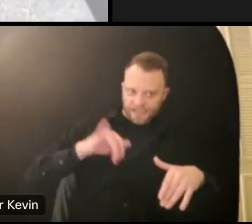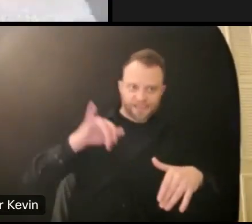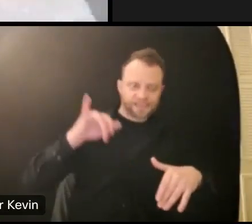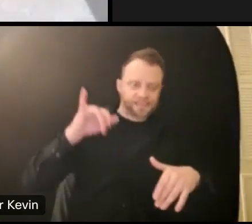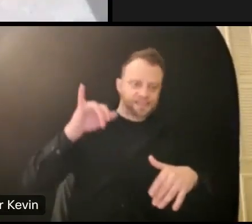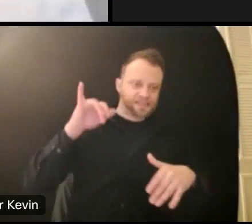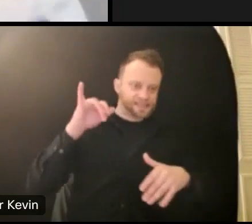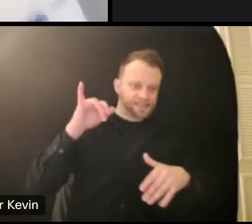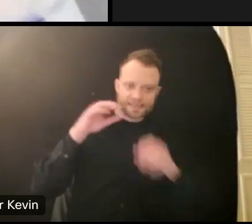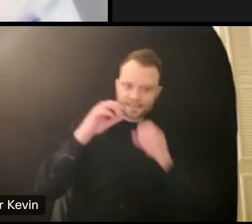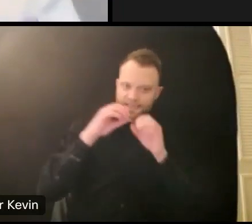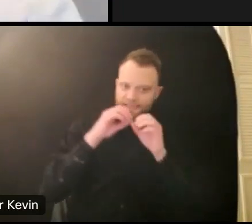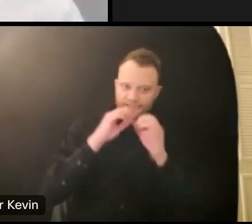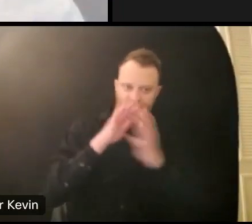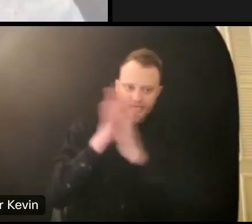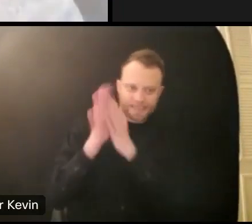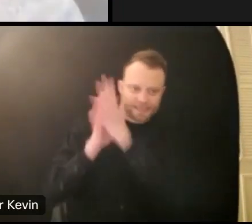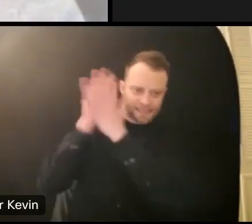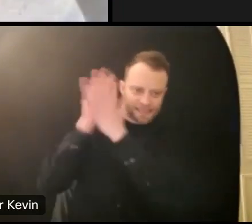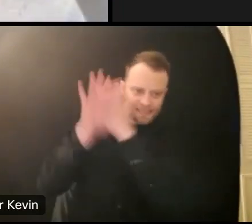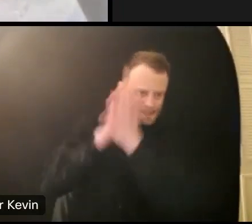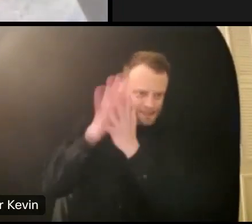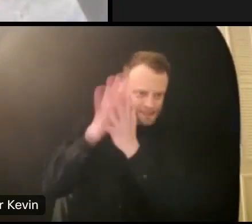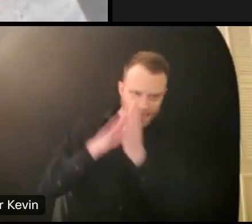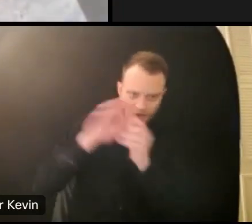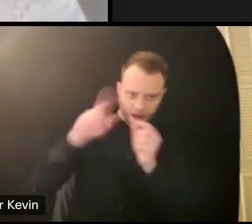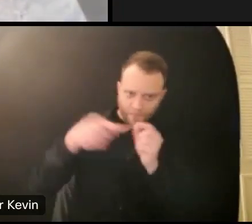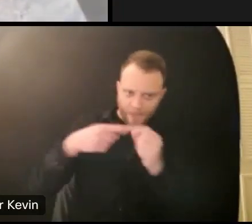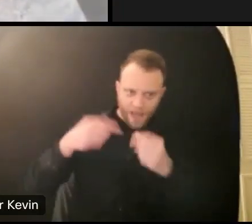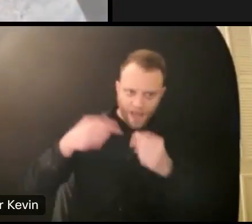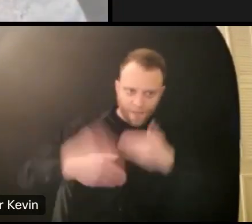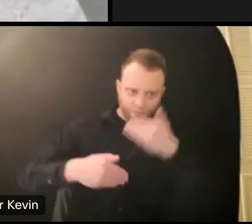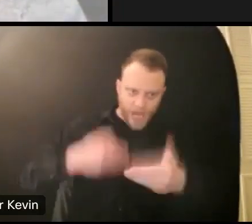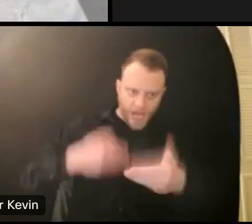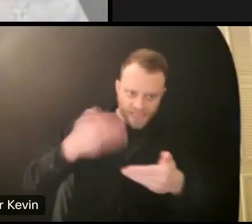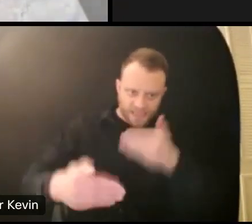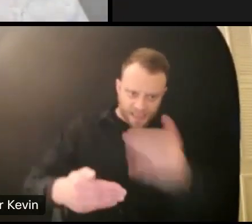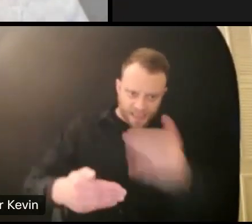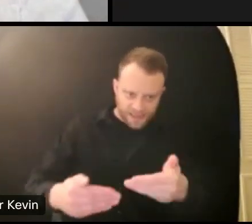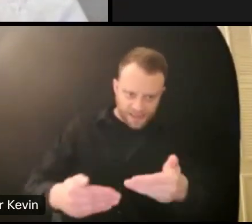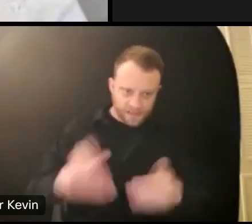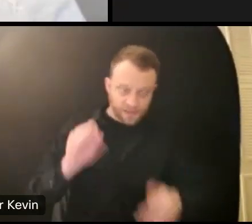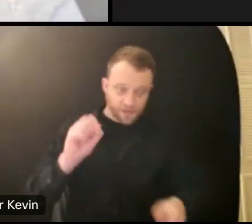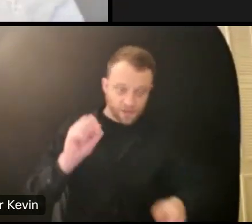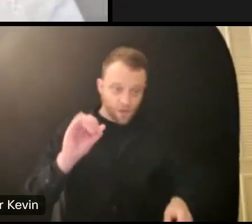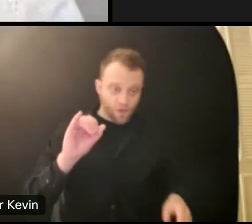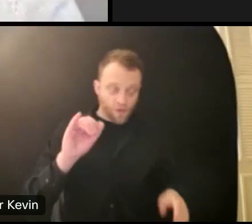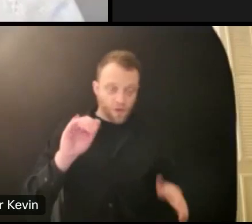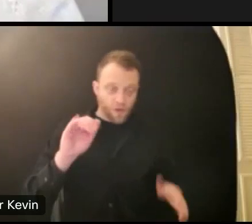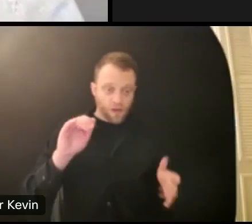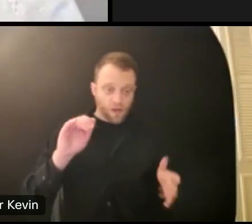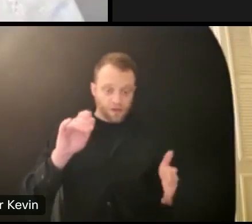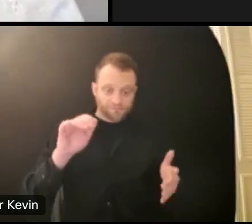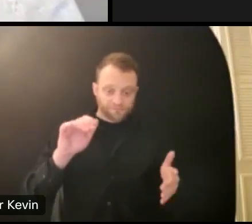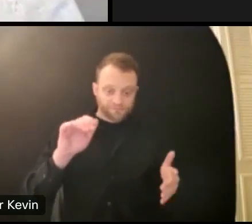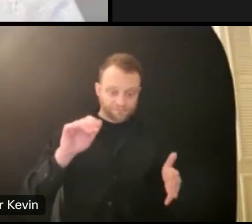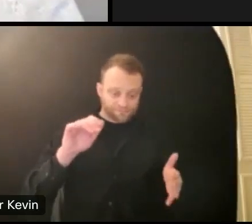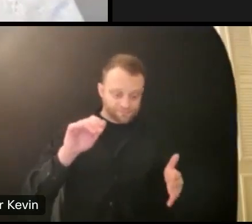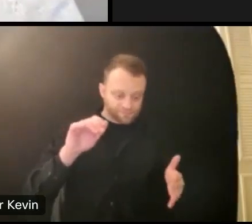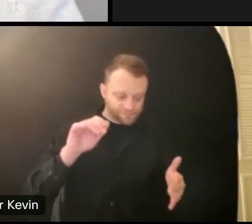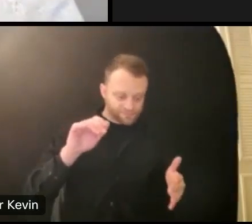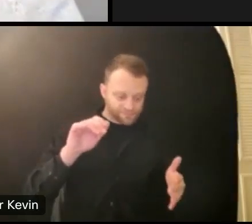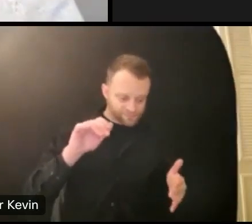was, right? You know, so that should be a really good example of just how broad the orientation